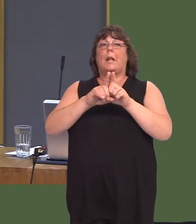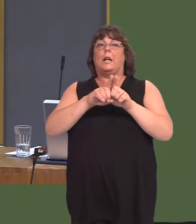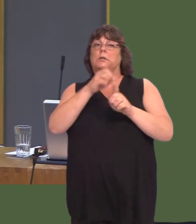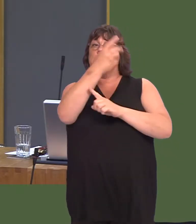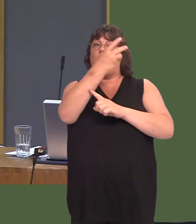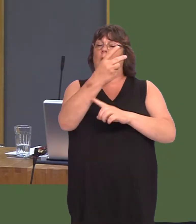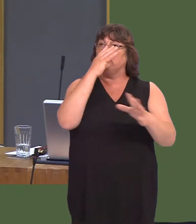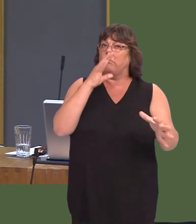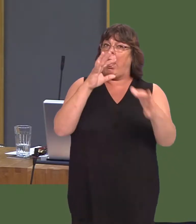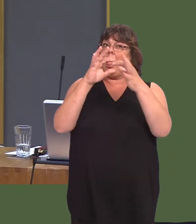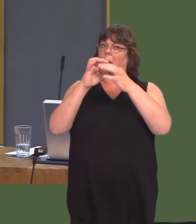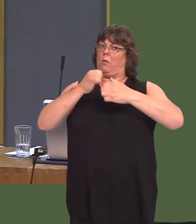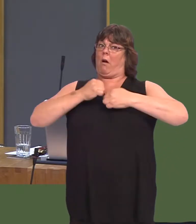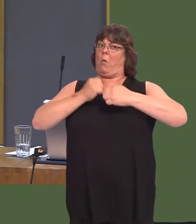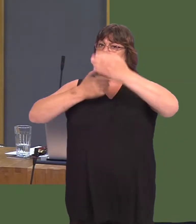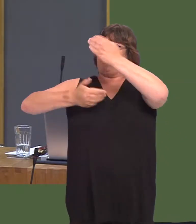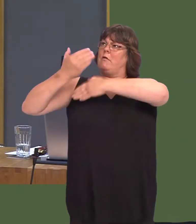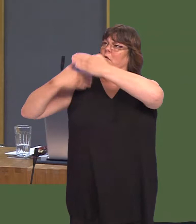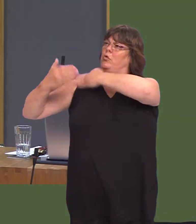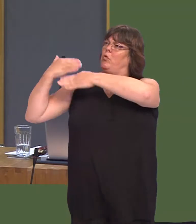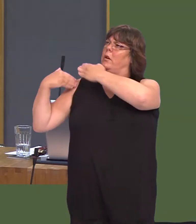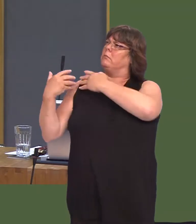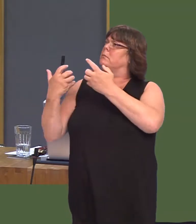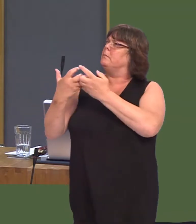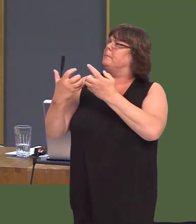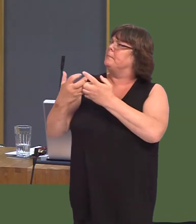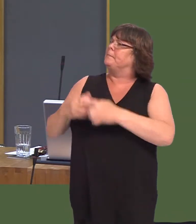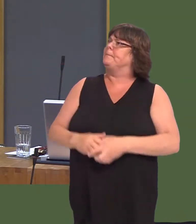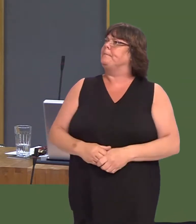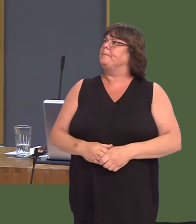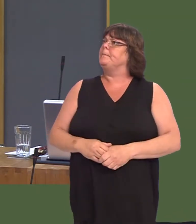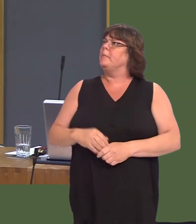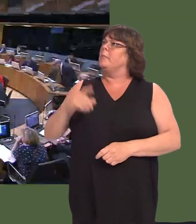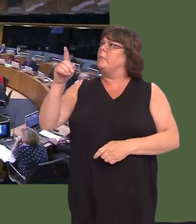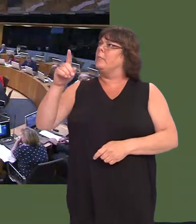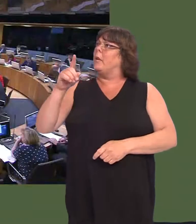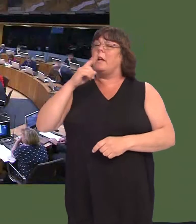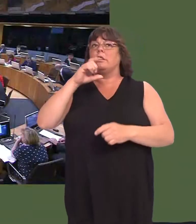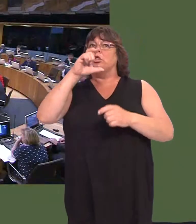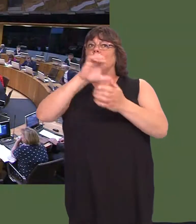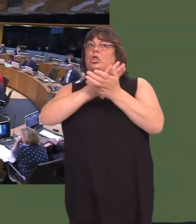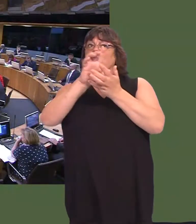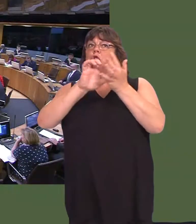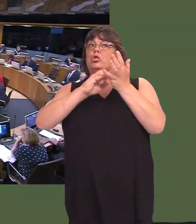history as a nation? Can the Government look at the intention to erect a statue to Chelsea Manning in order